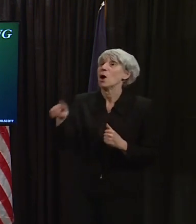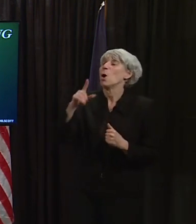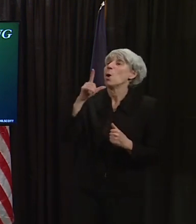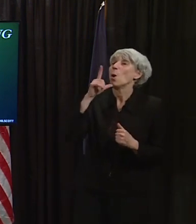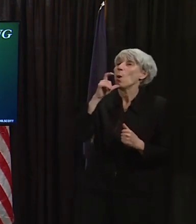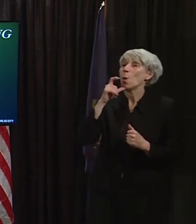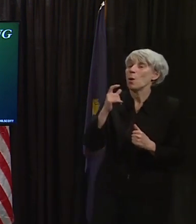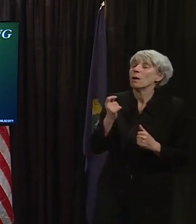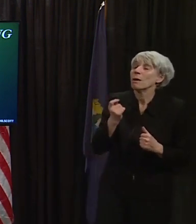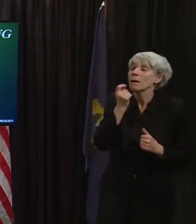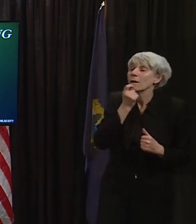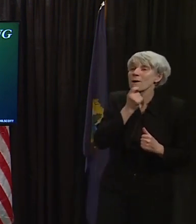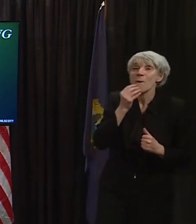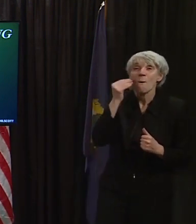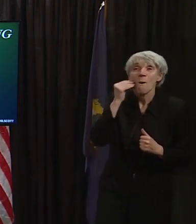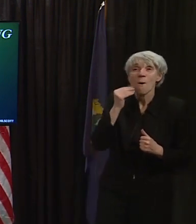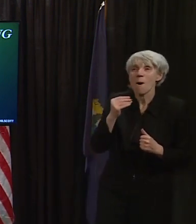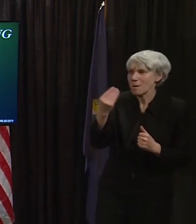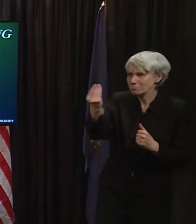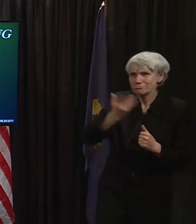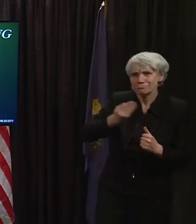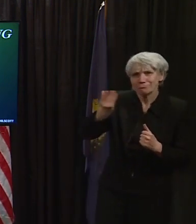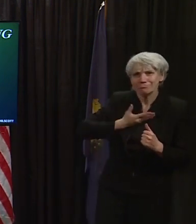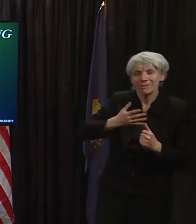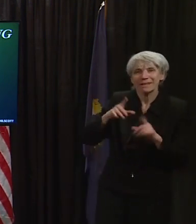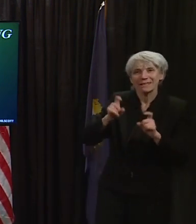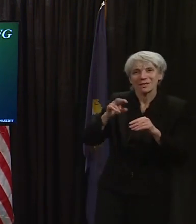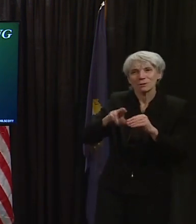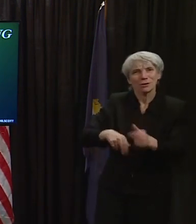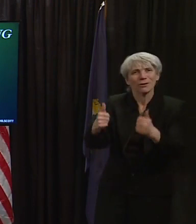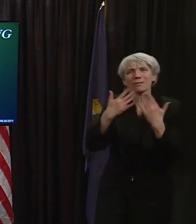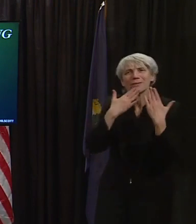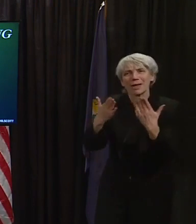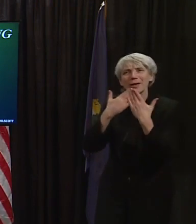already. You can see on our case dashboard the high numbers of what we